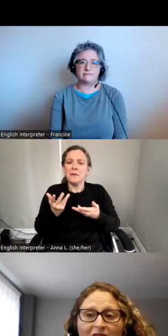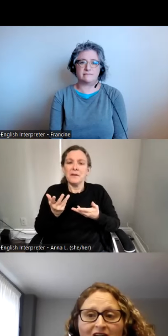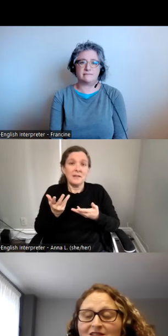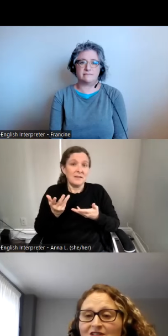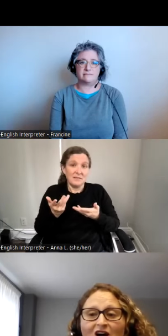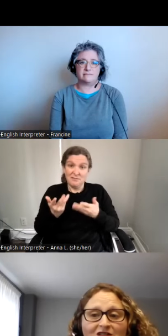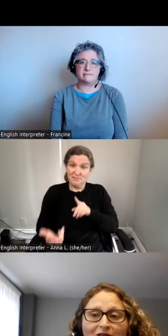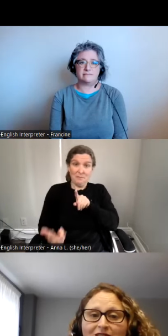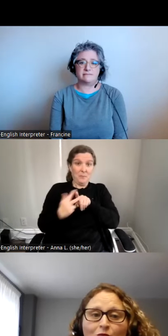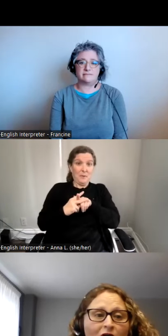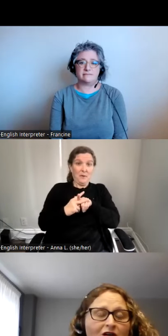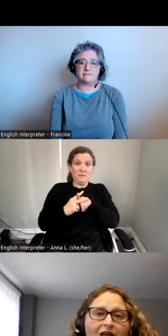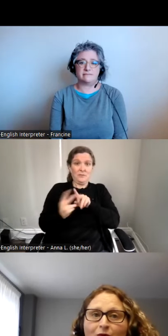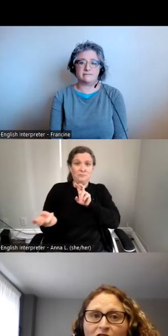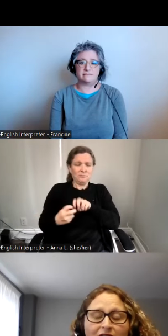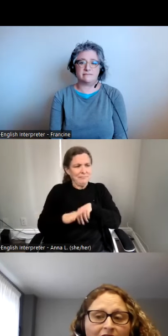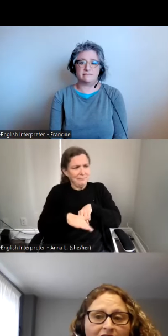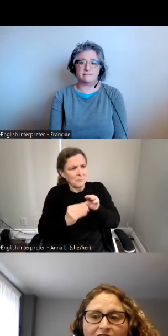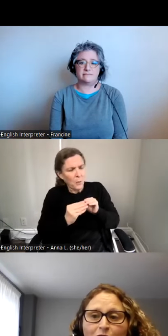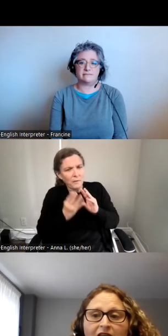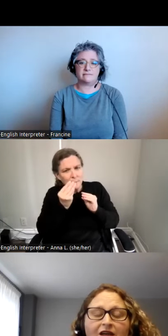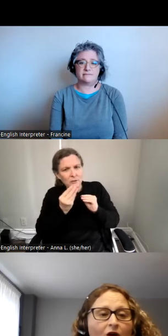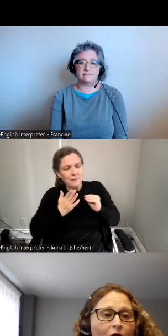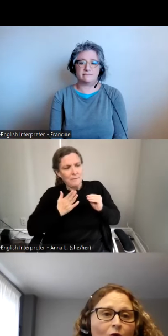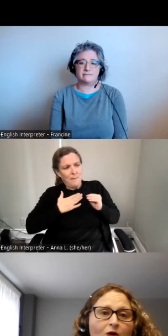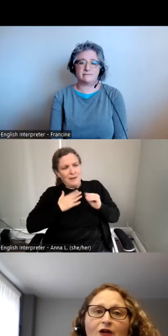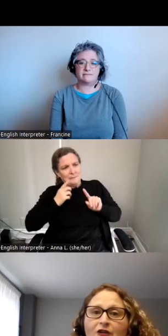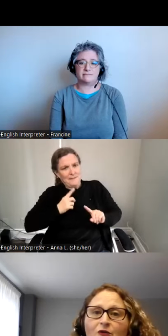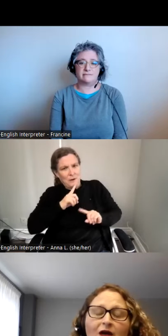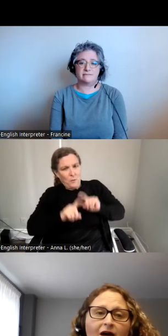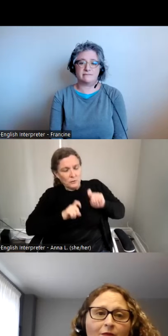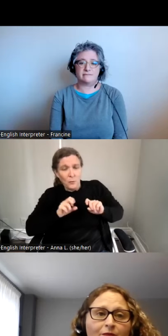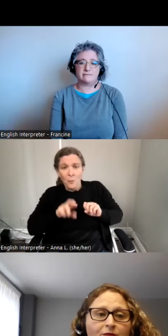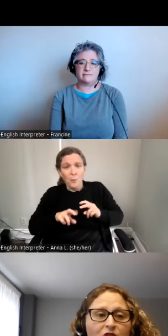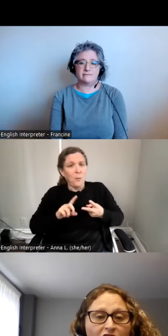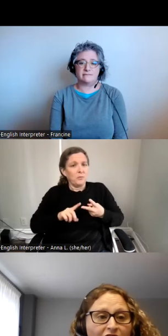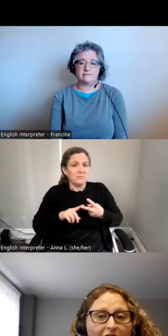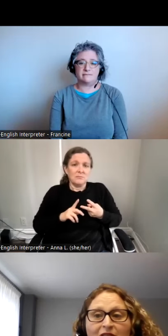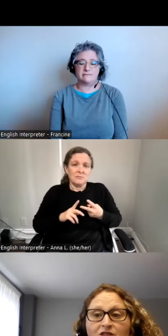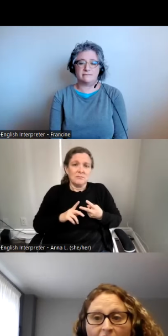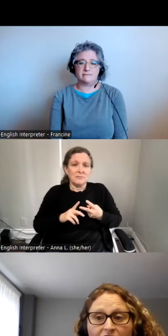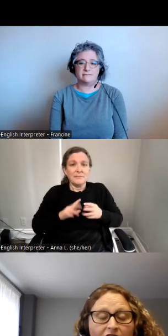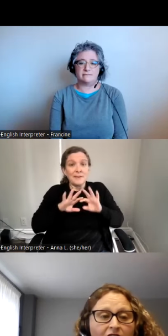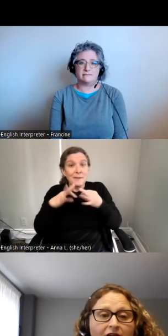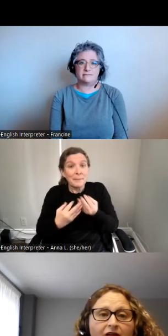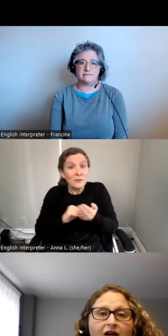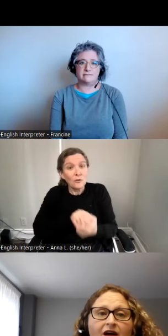are kind of primed for vaccination. So if you have an infant, either you can book an appointment with us to talk